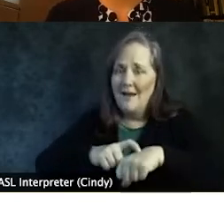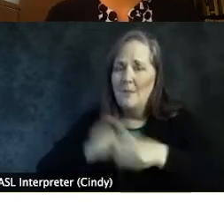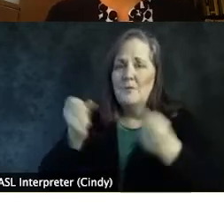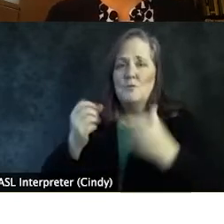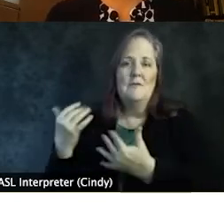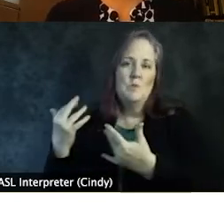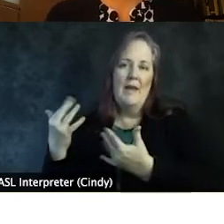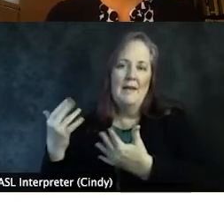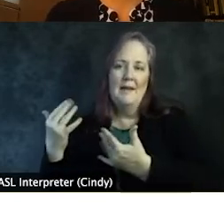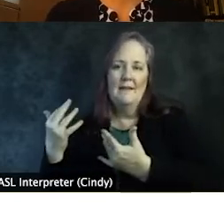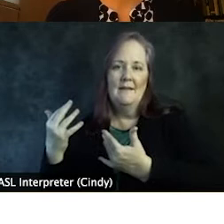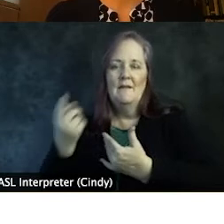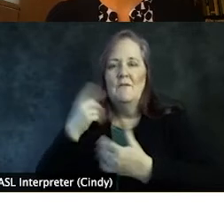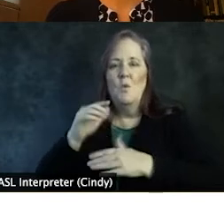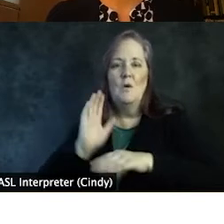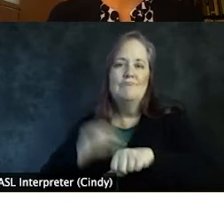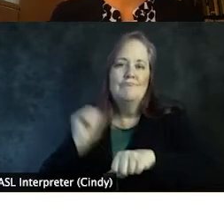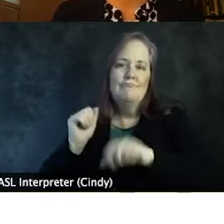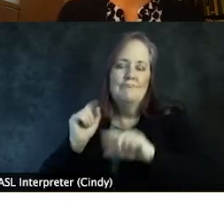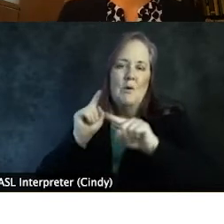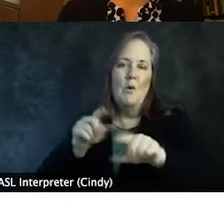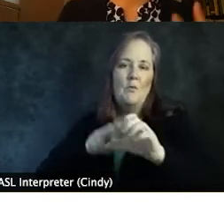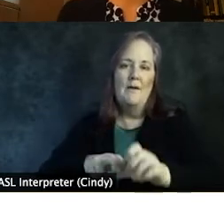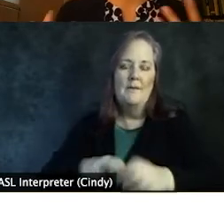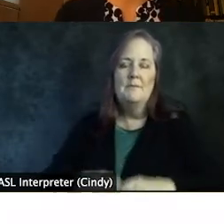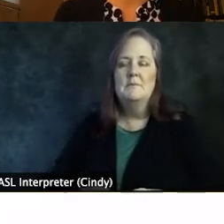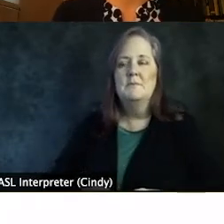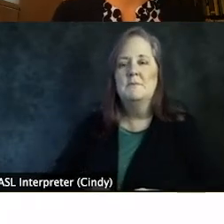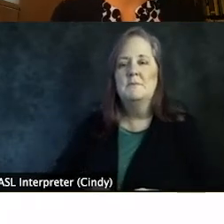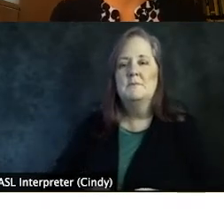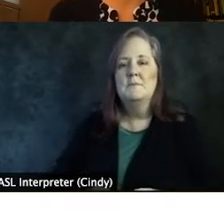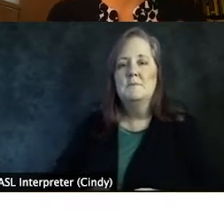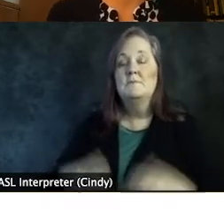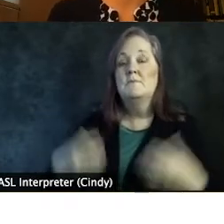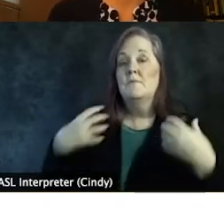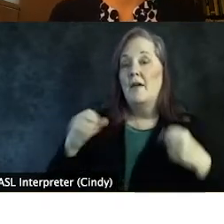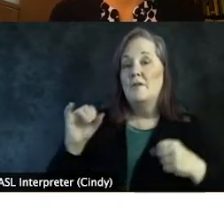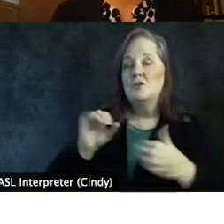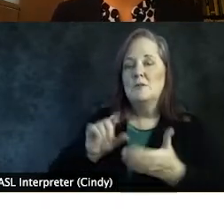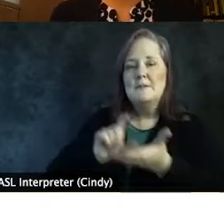And whose responsibilities typically take about a quarter of a full-time position.